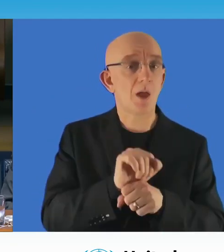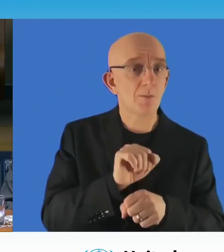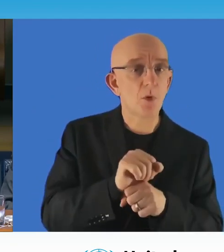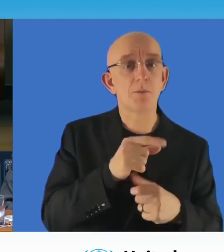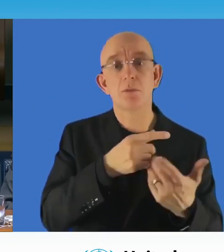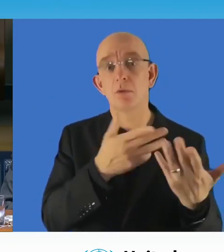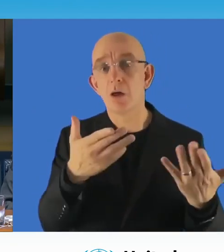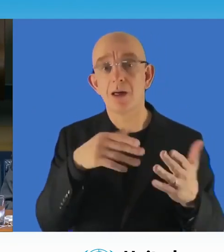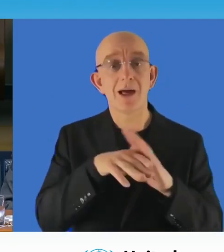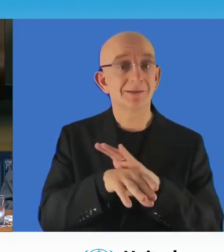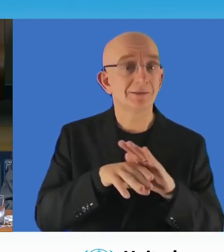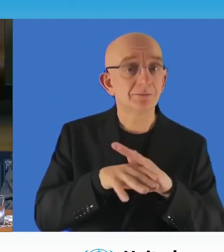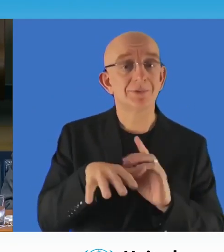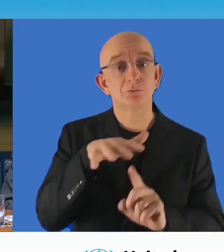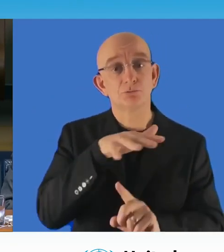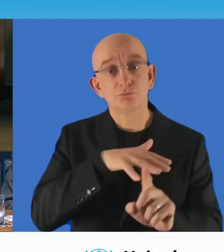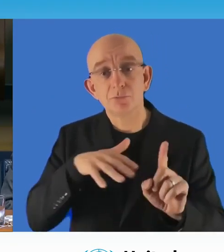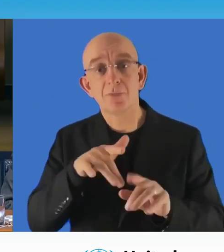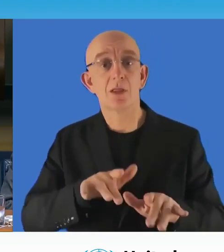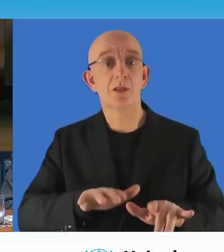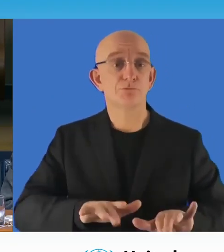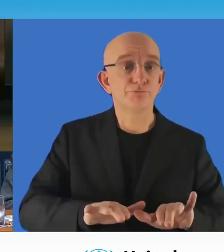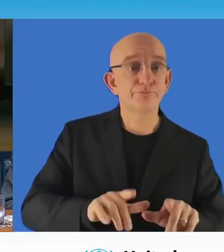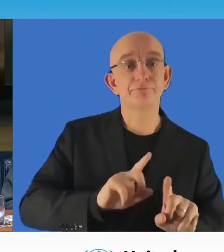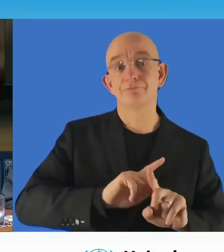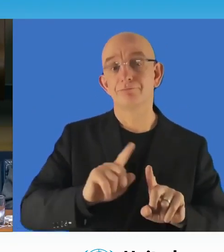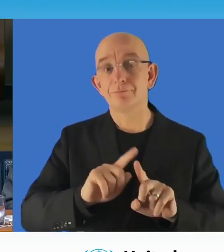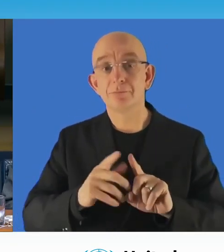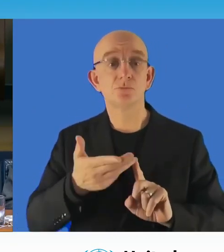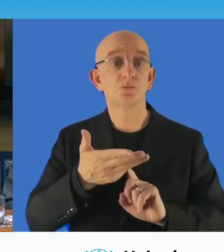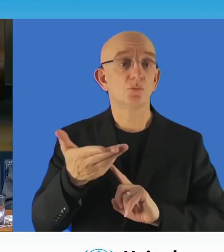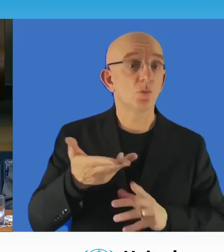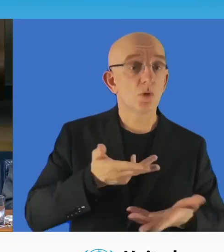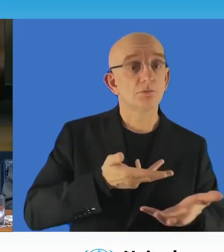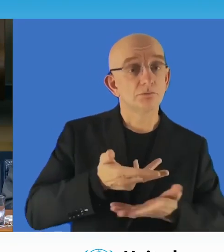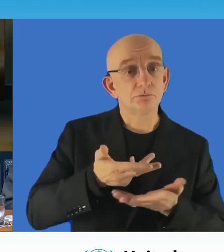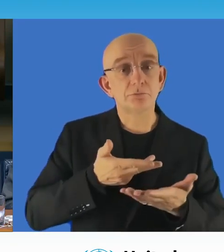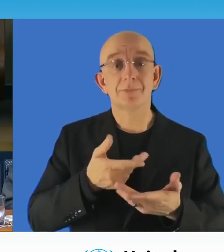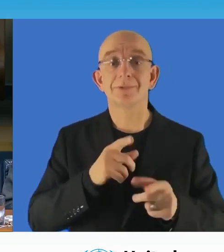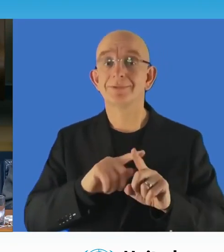addition we also have a network of about 100 ILO colleagues at our headquarters and field officers